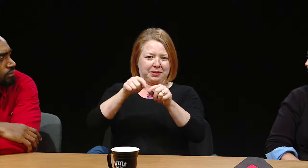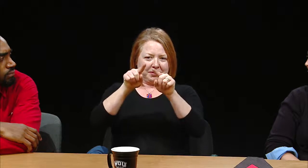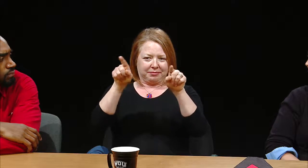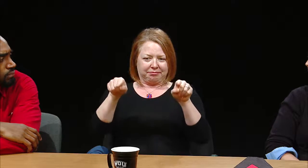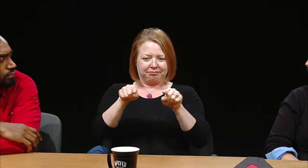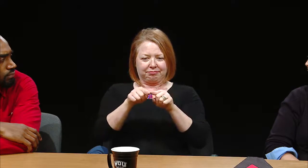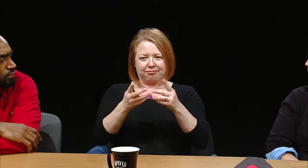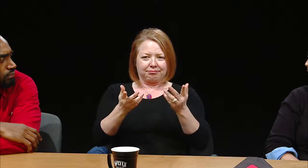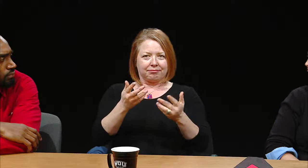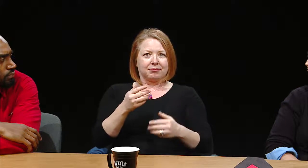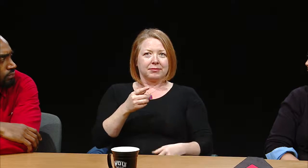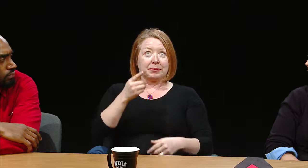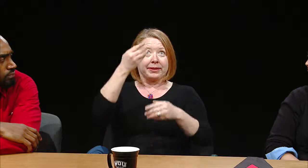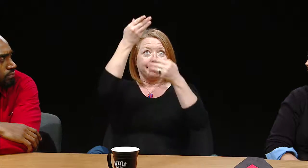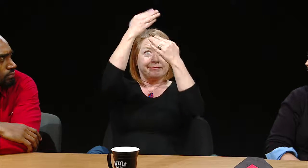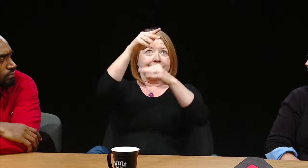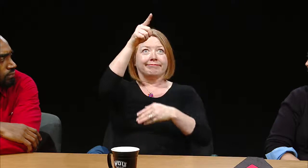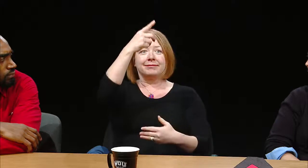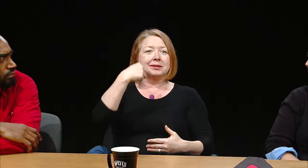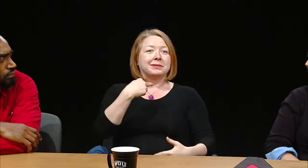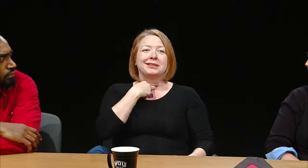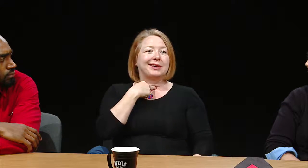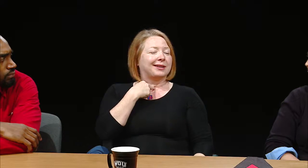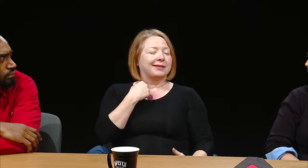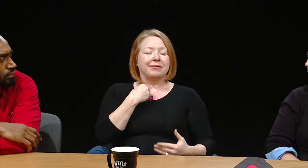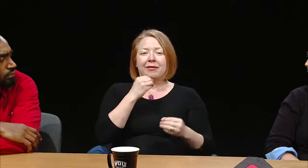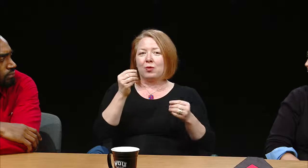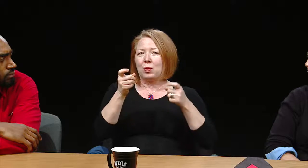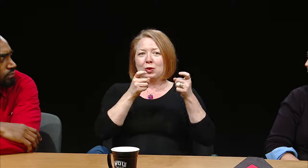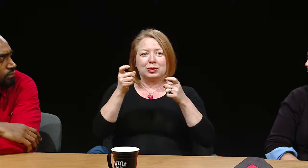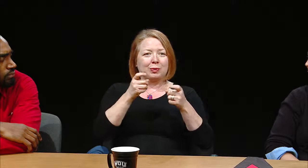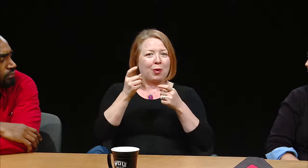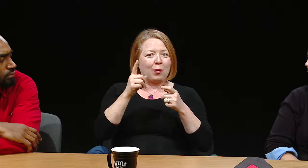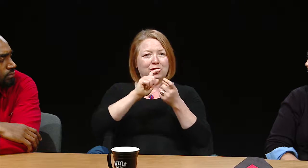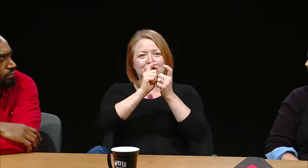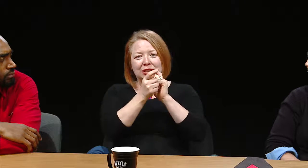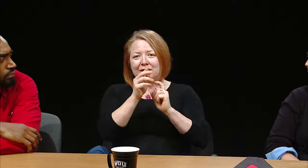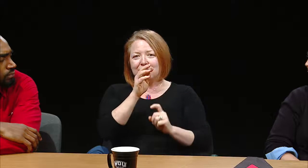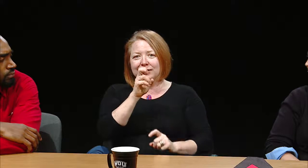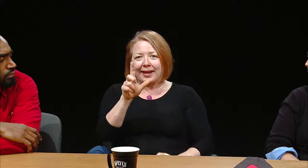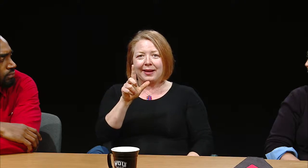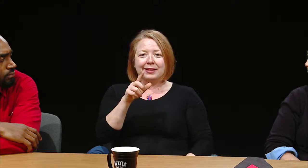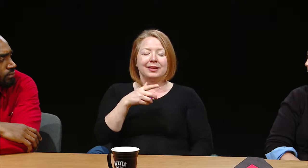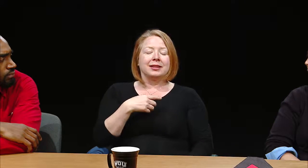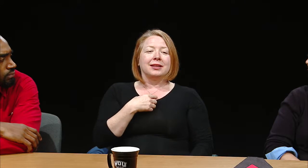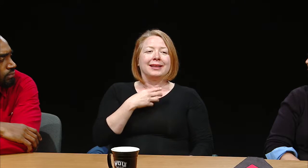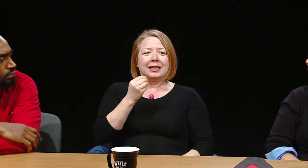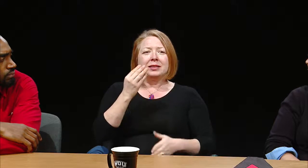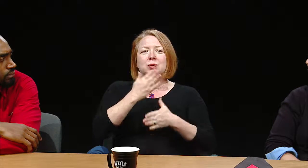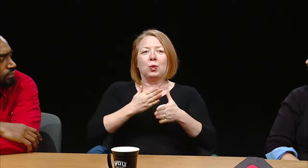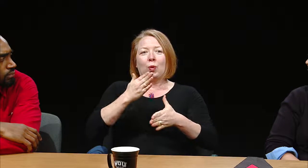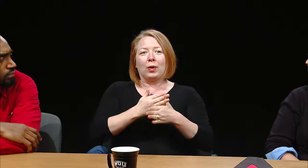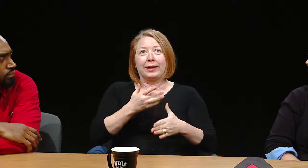and then the appreciation when someone does caption something and you -- it's -- I think you have so much more respect for someone